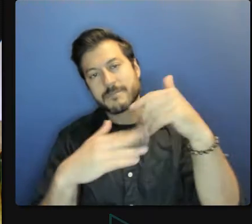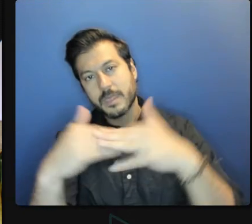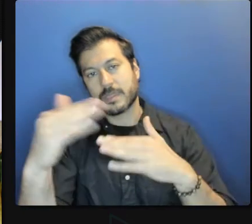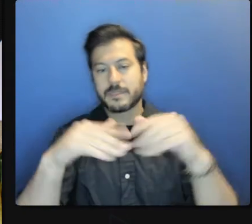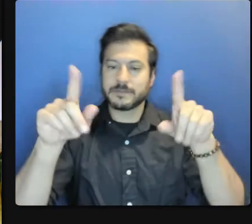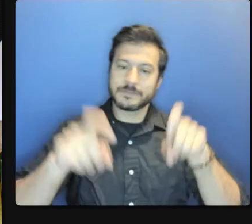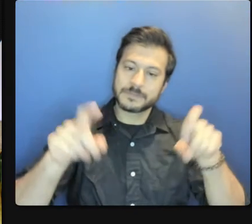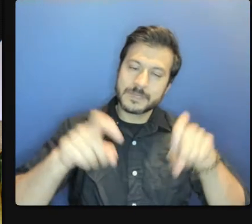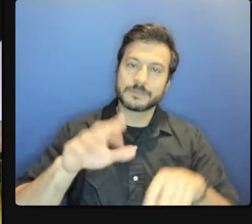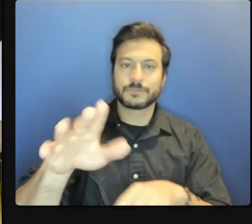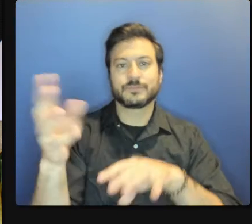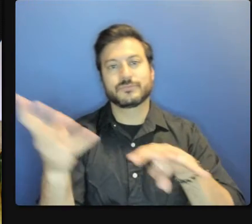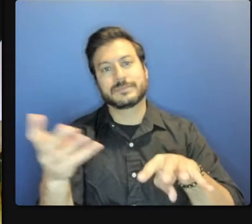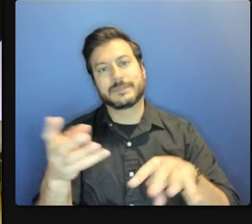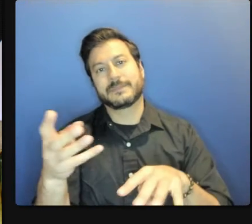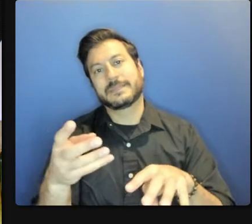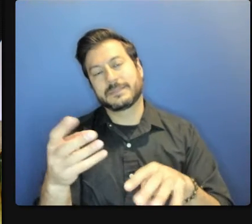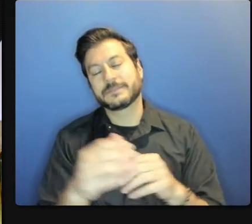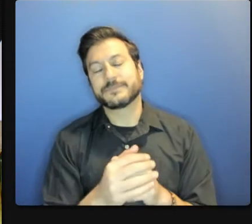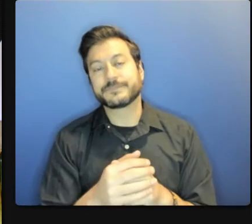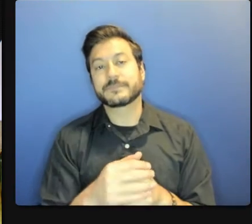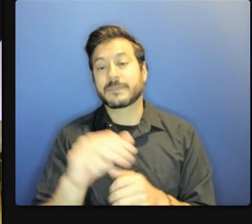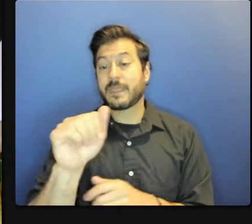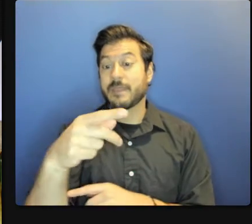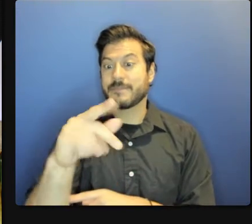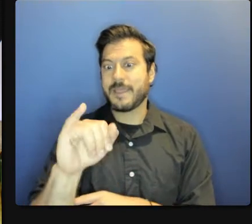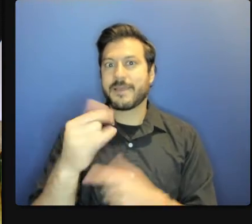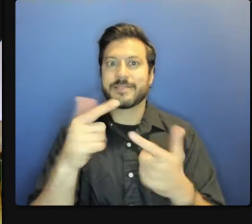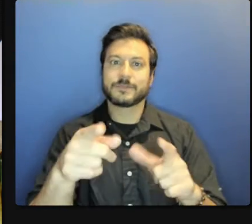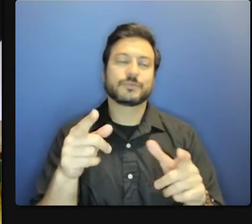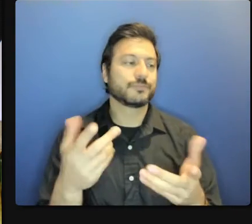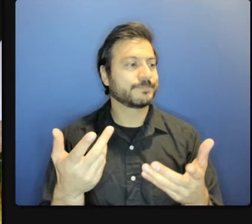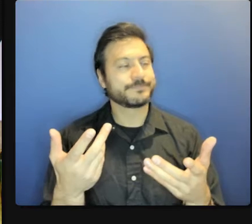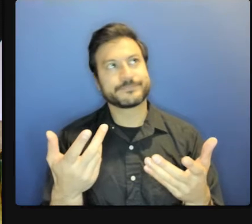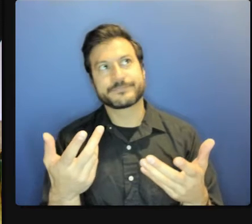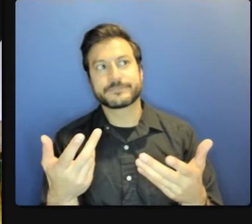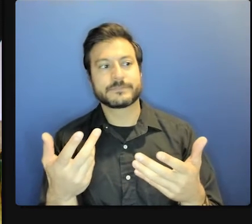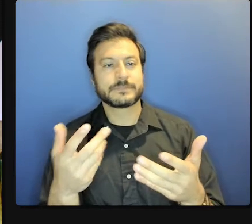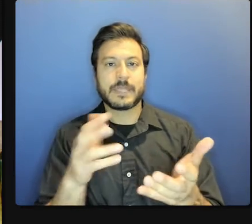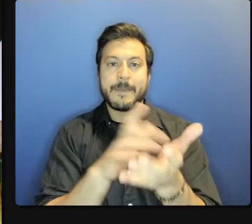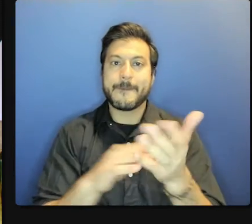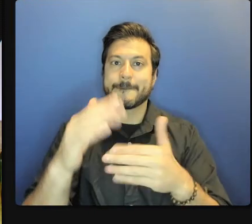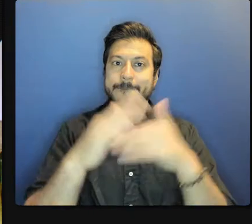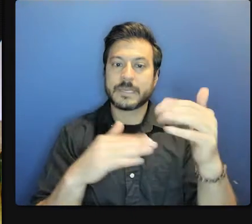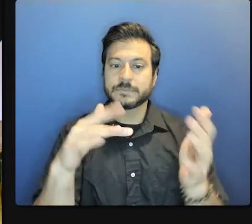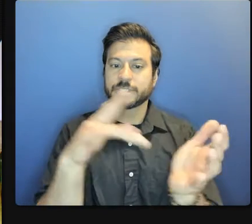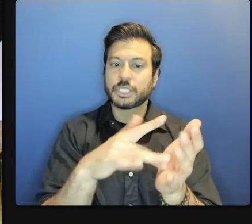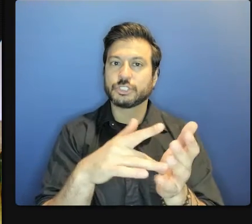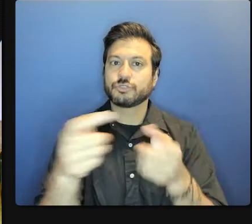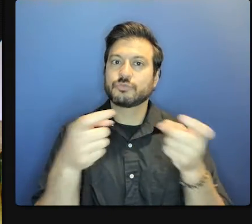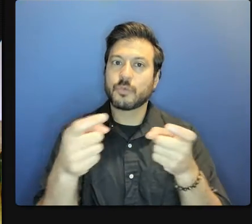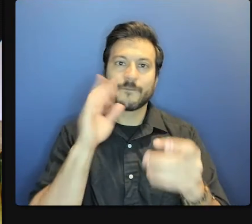to build and test your game streaming features. These APIs let you do things like build touch controls for your game.